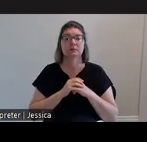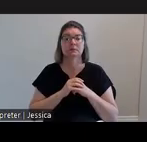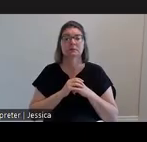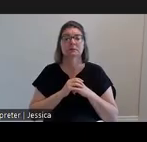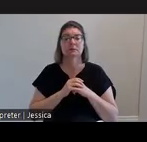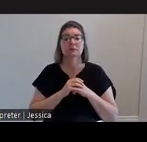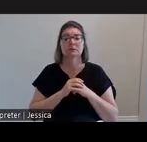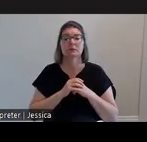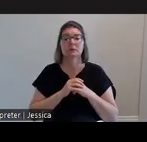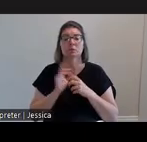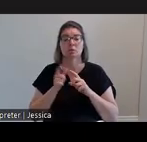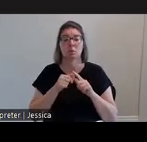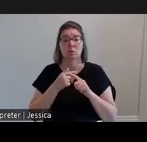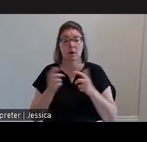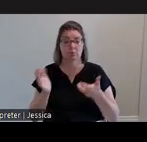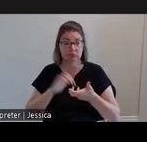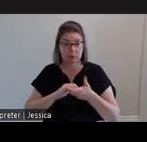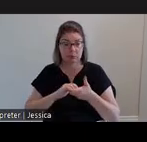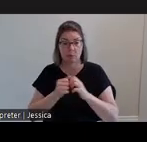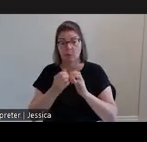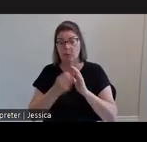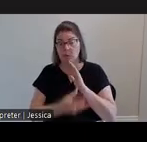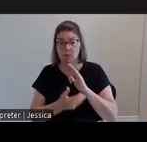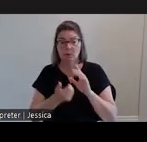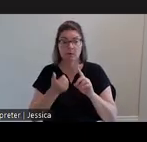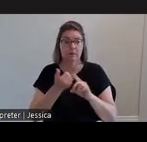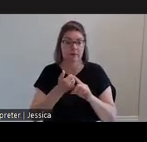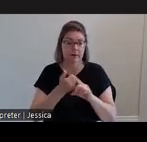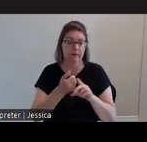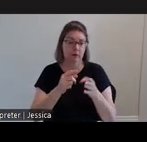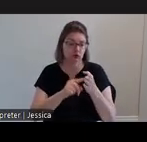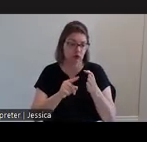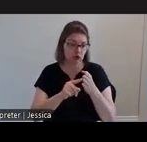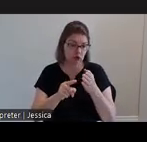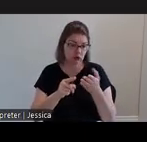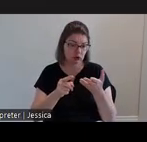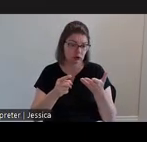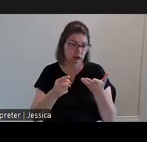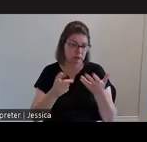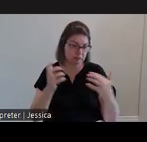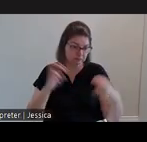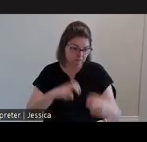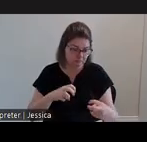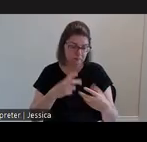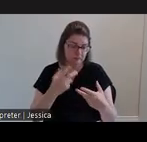on a research consultation. So, um, we can move to the next slide